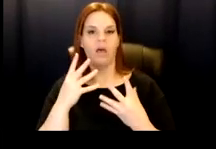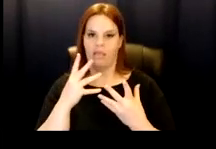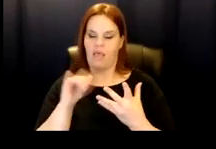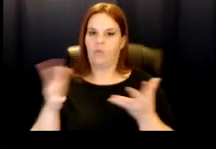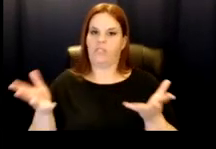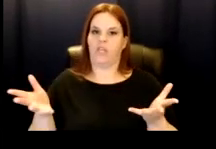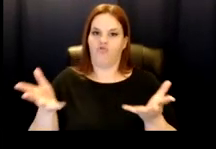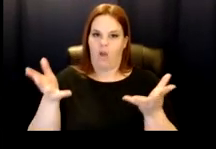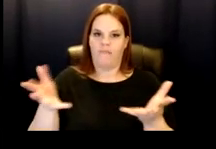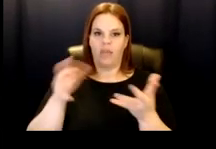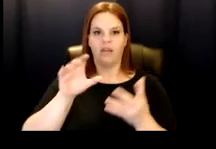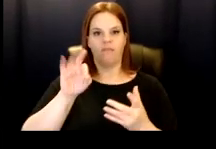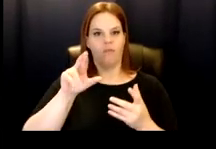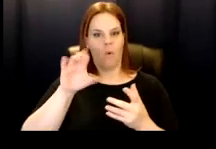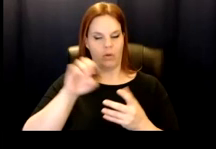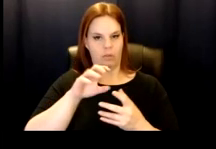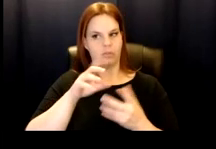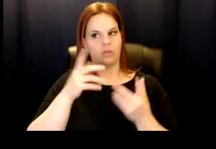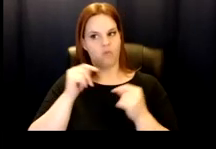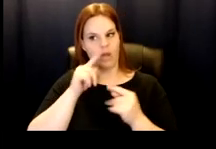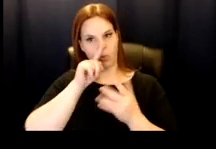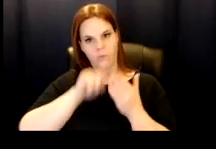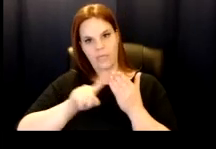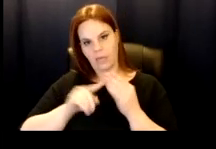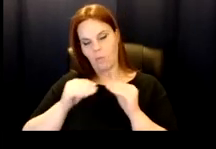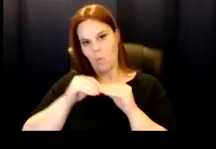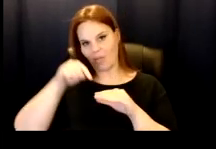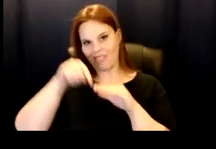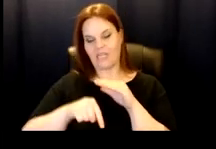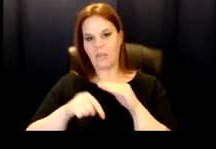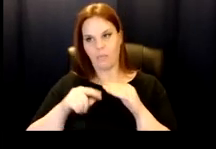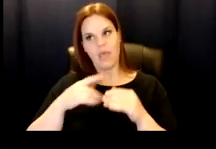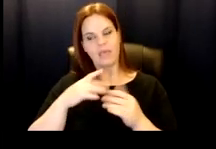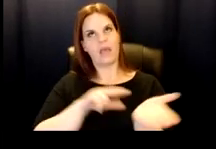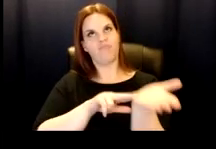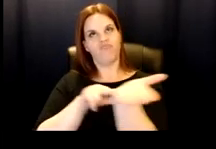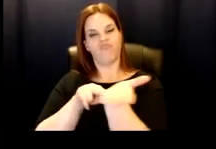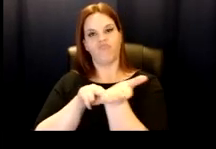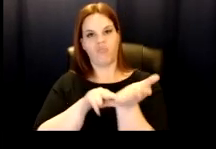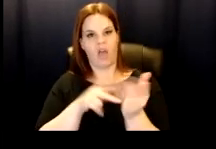our wanting a dig a little bit deeper and get a sense from a cross section of youth